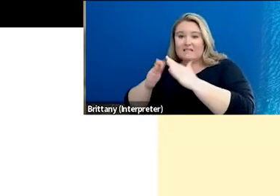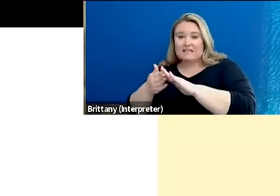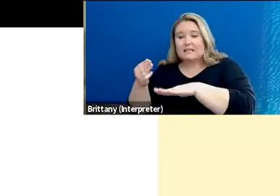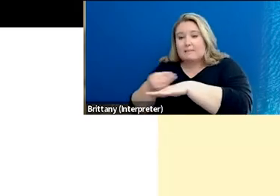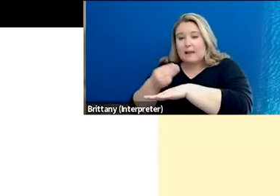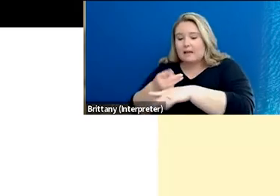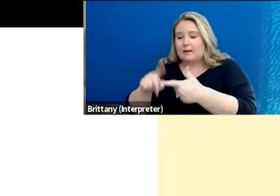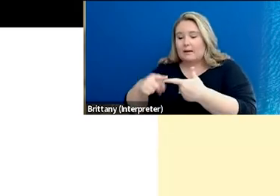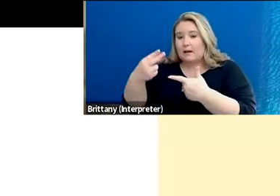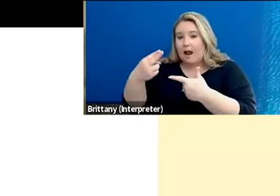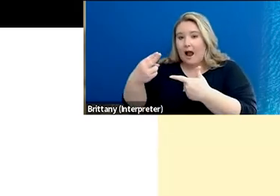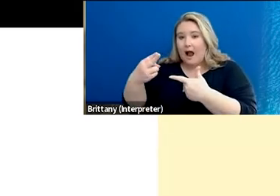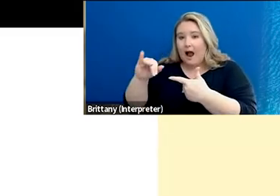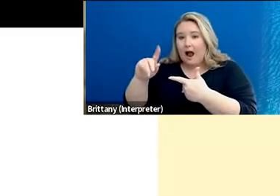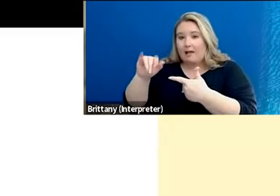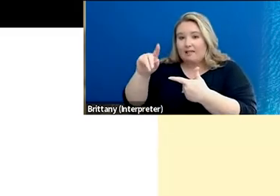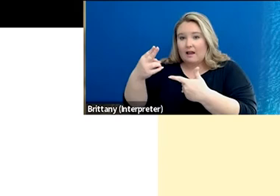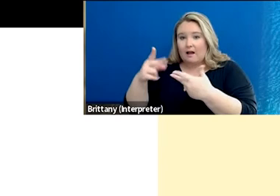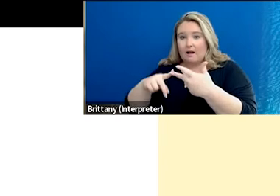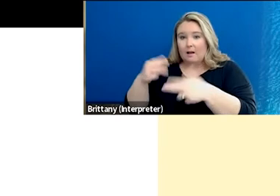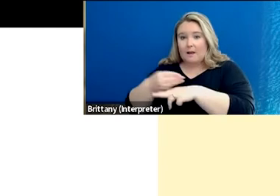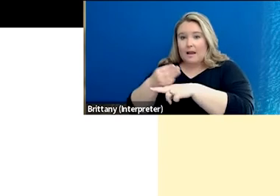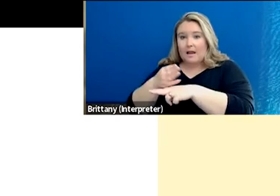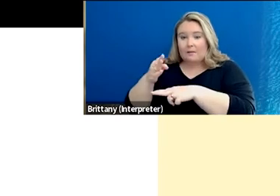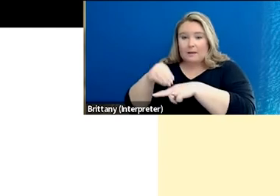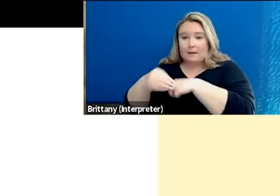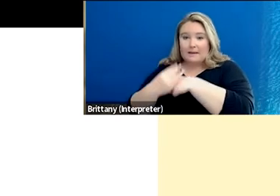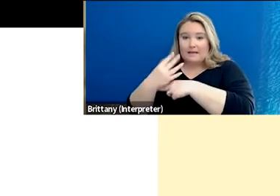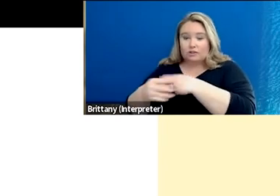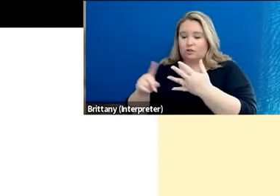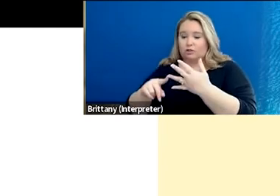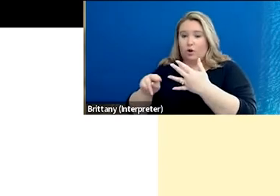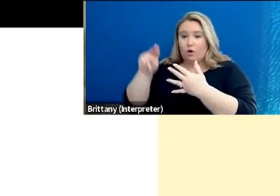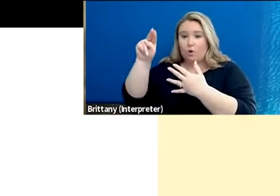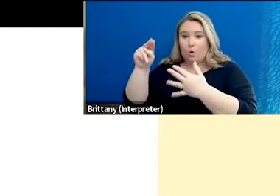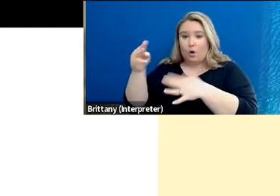Hialeah, Miami Beach, Miami Gardens, and North Miami. And there's also included in there